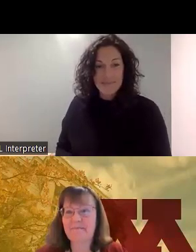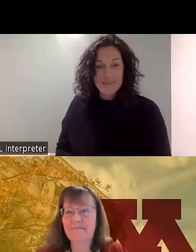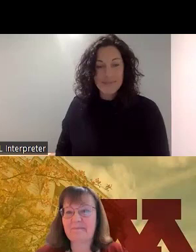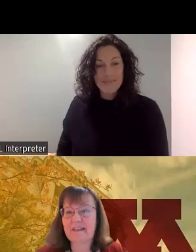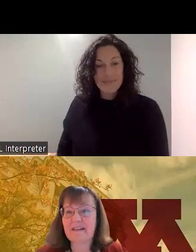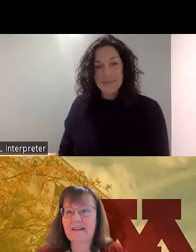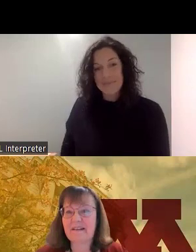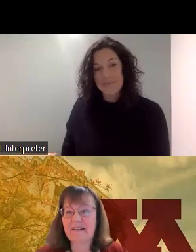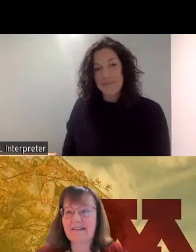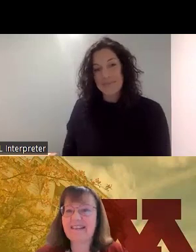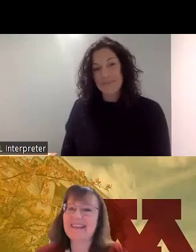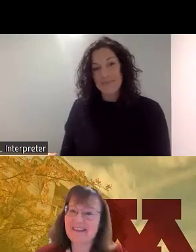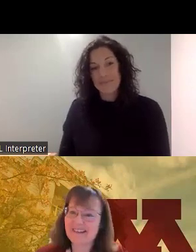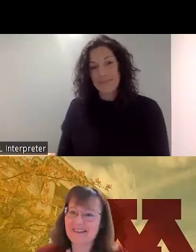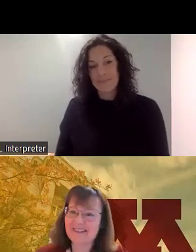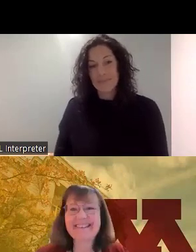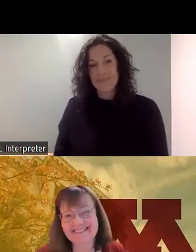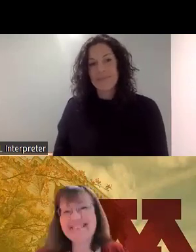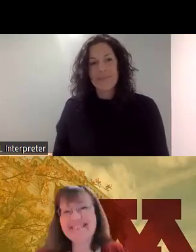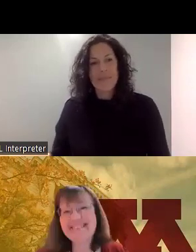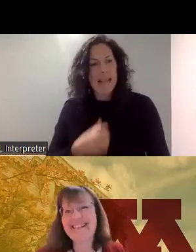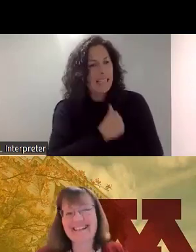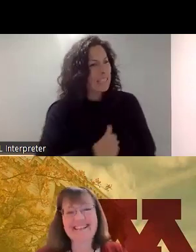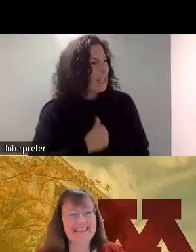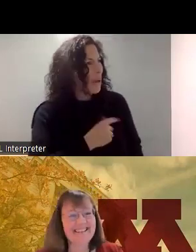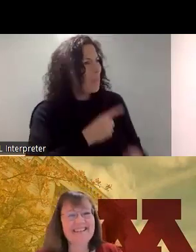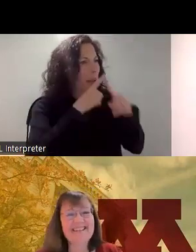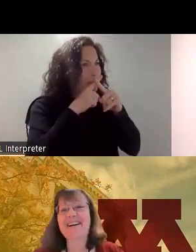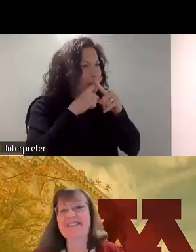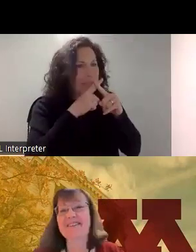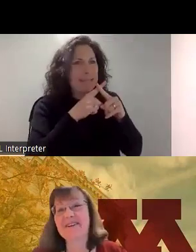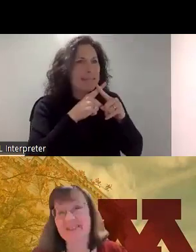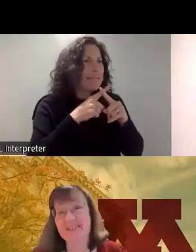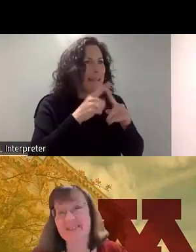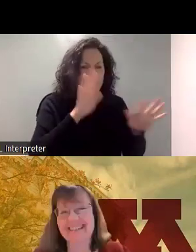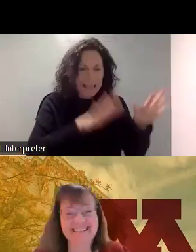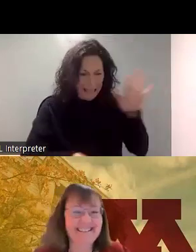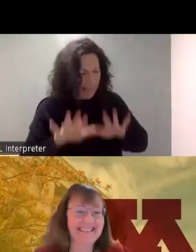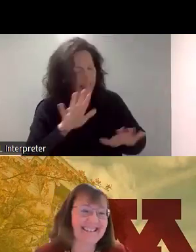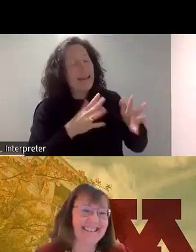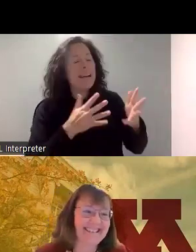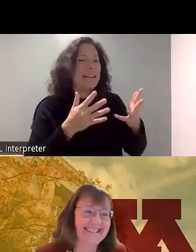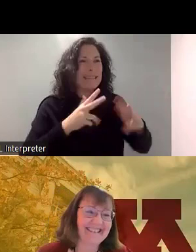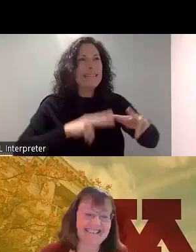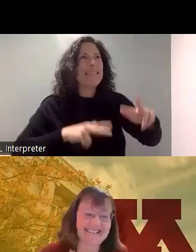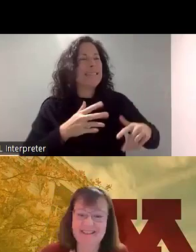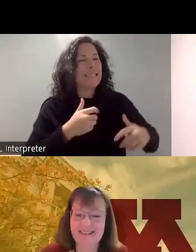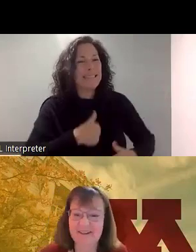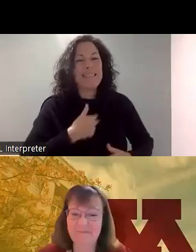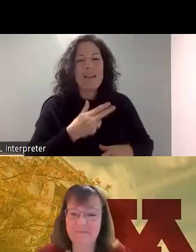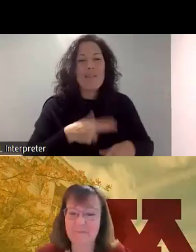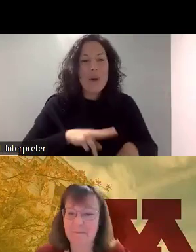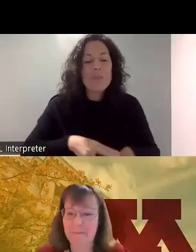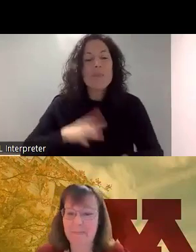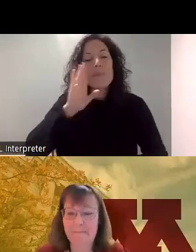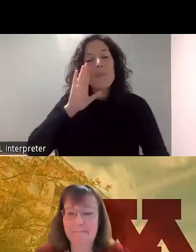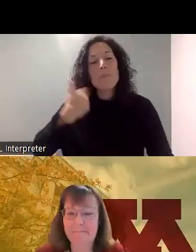Elizabeth Peloso: Sorry. Pamela Webb: Elizabeth Peloso: Lost my cursor, of course. Pamela Webb: How you doing? Elizabeth Peloso: Of course, I'm Missy Peloso.